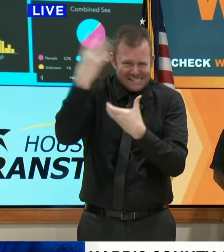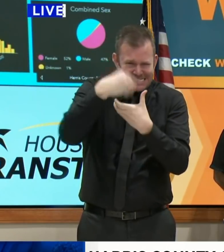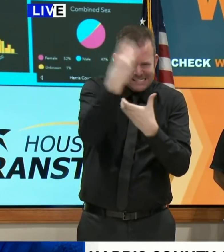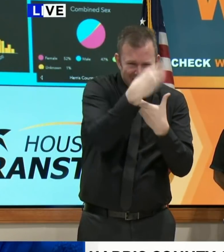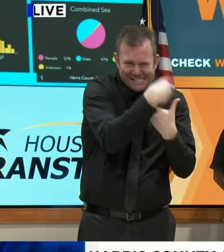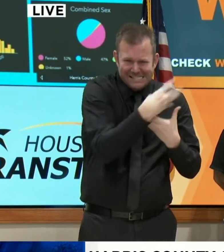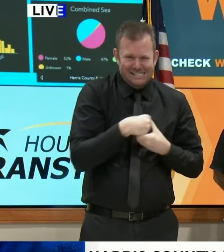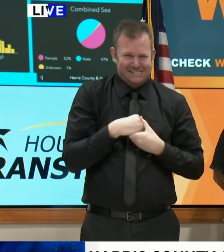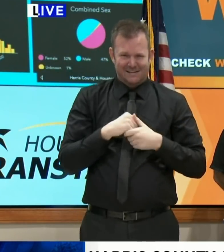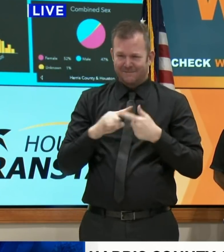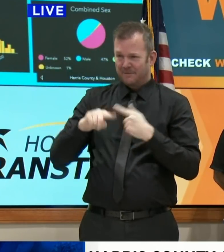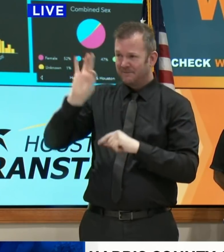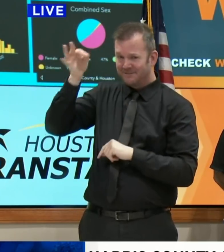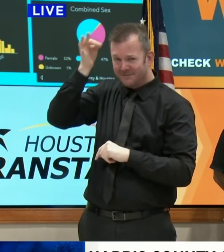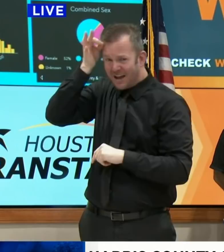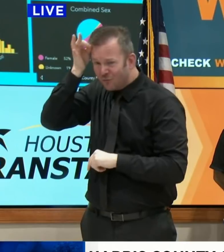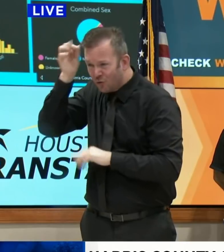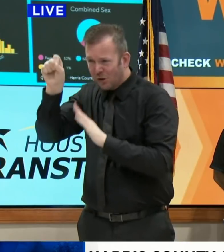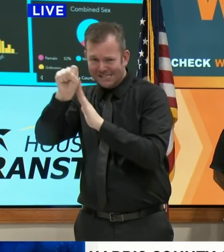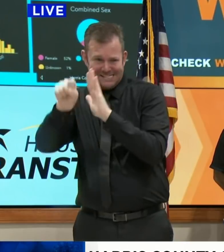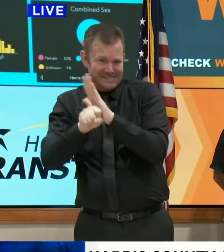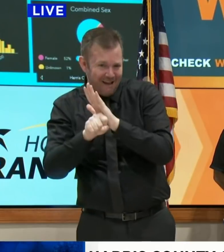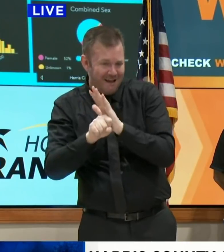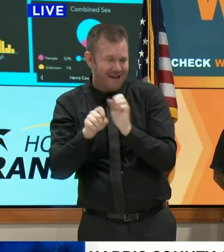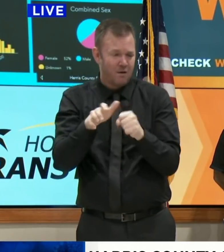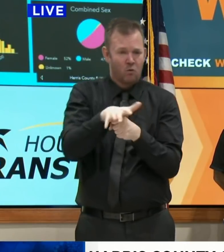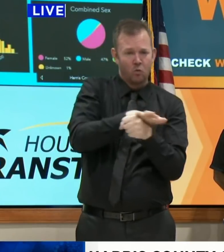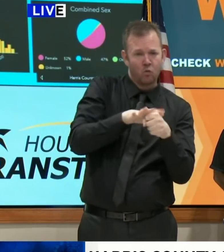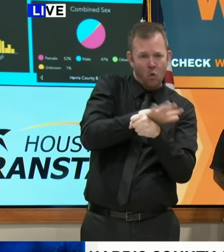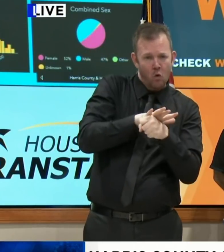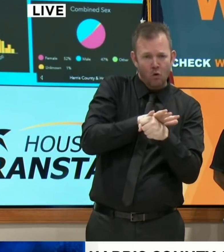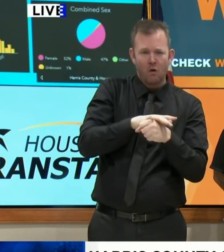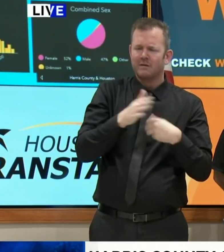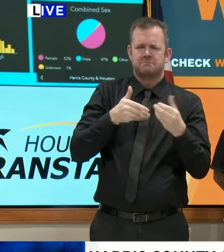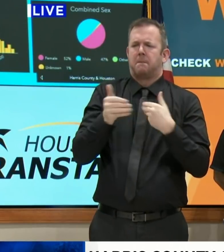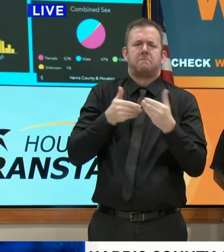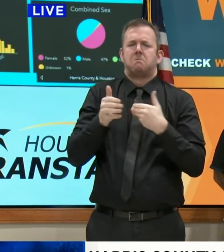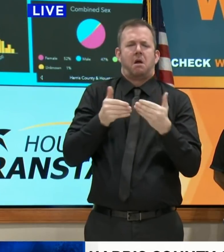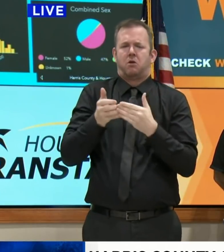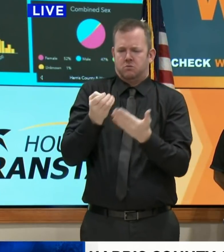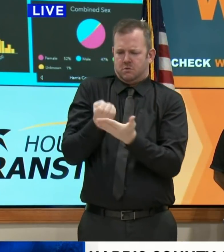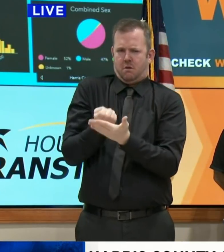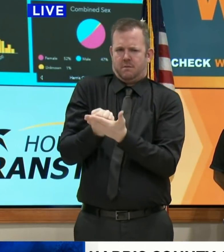efforts need to be coordinated week have to look holistically week have to look holistically breaking down silos making the breaking down silos making the most of most of every single dollar weather every single dollar weather comes from the federal